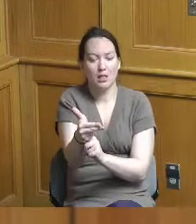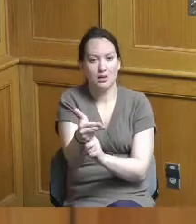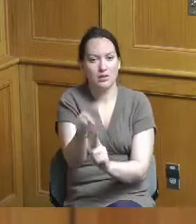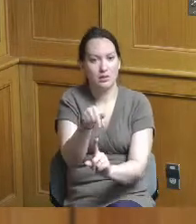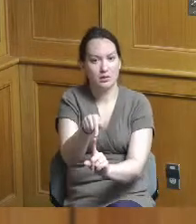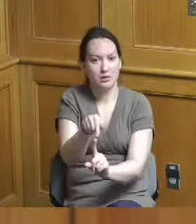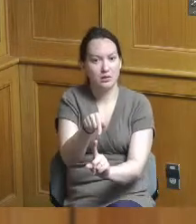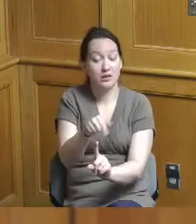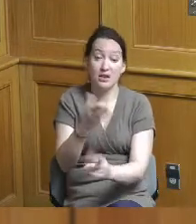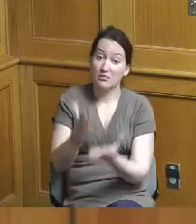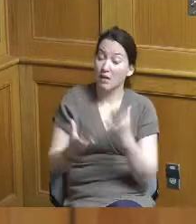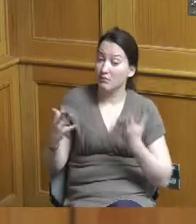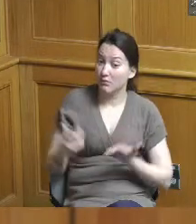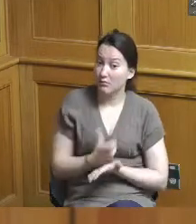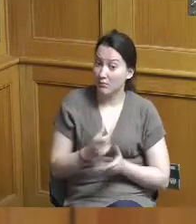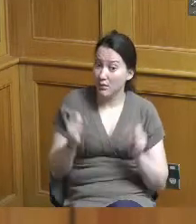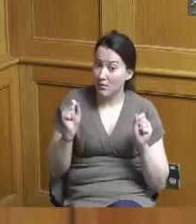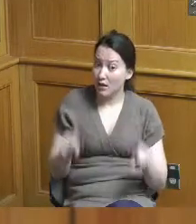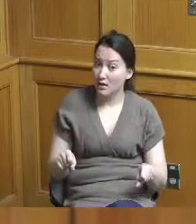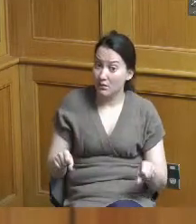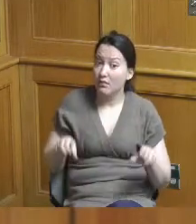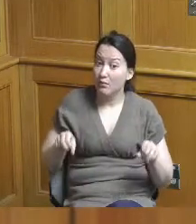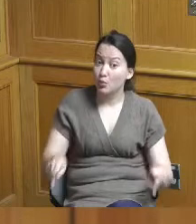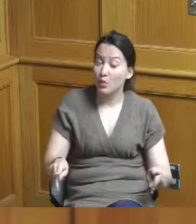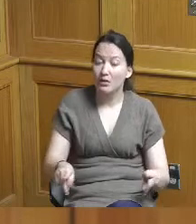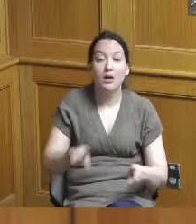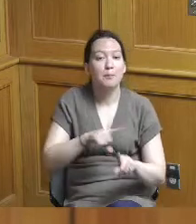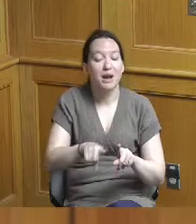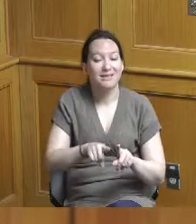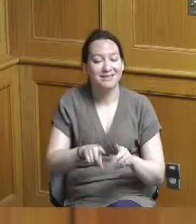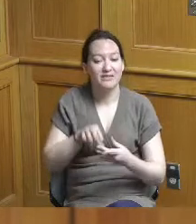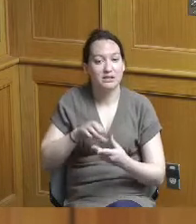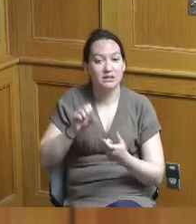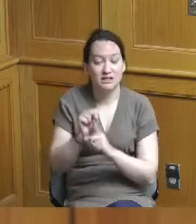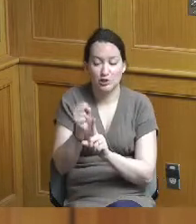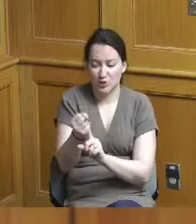maybe that's an opportunity but as there are inflection points or the financial stack would